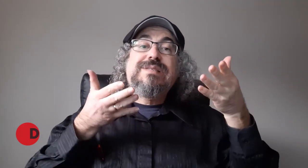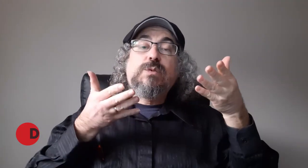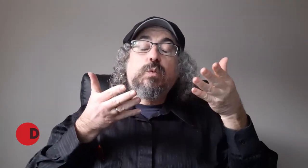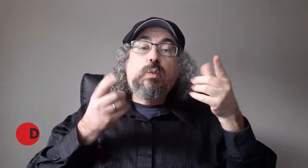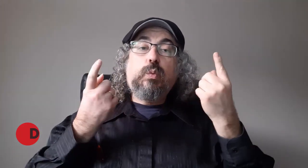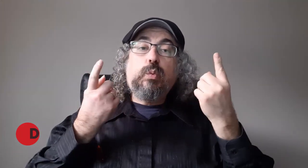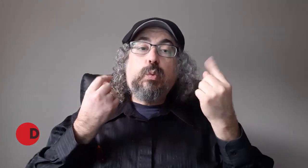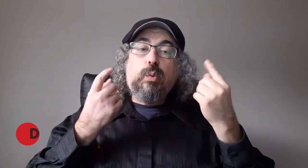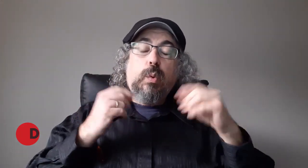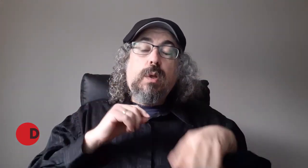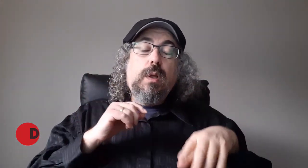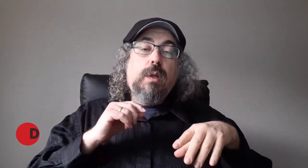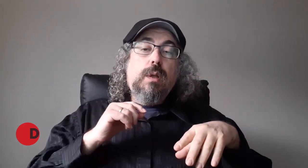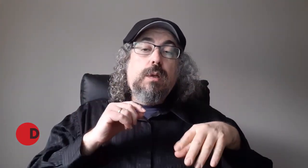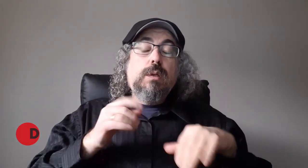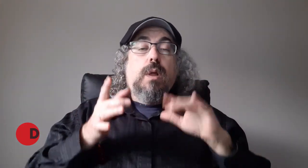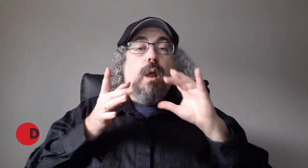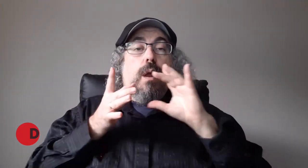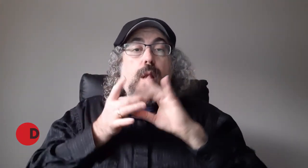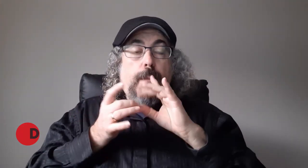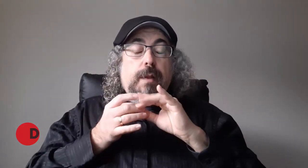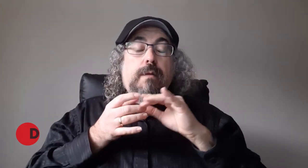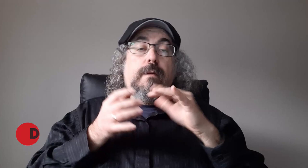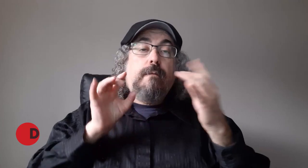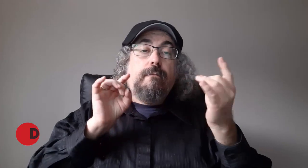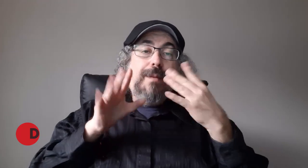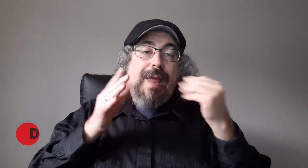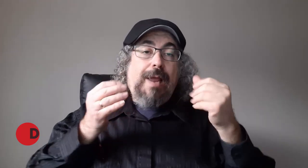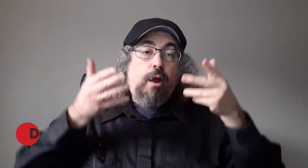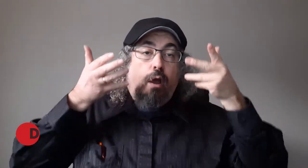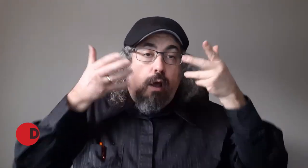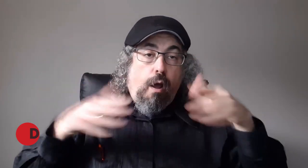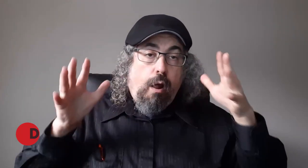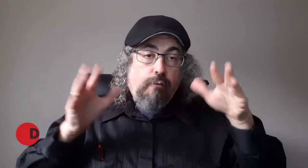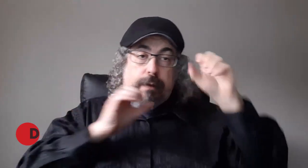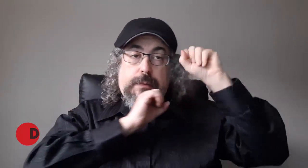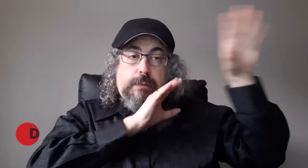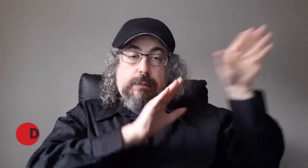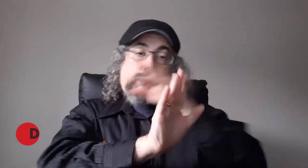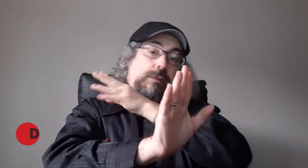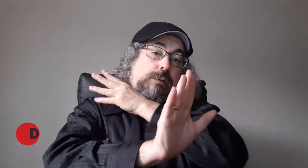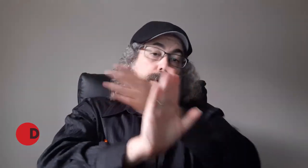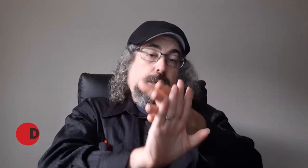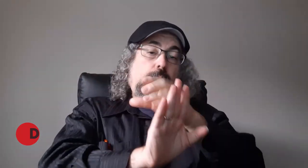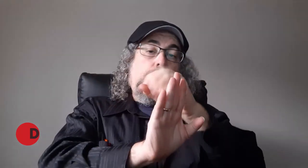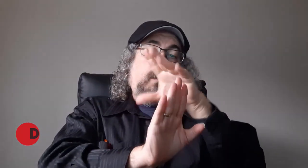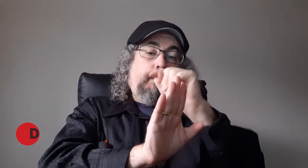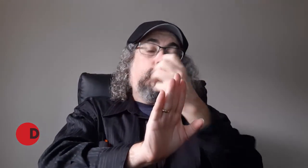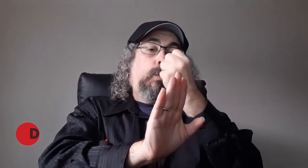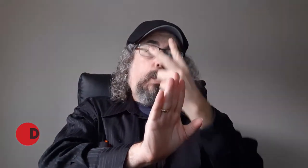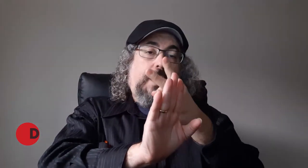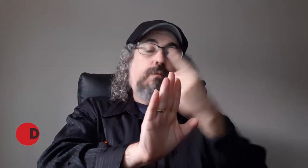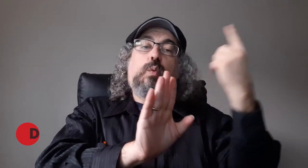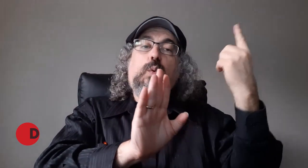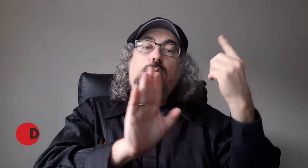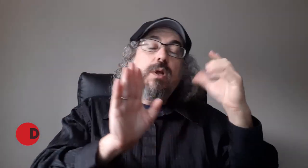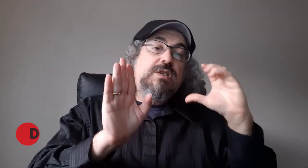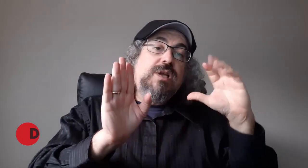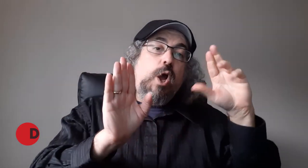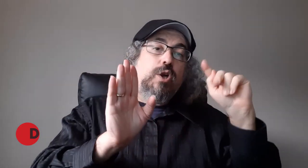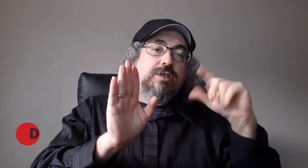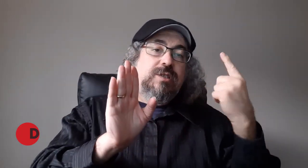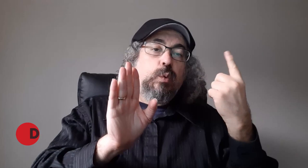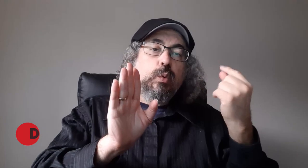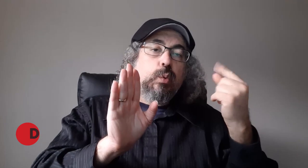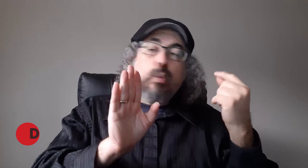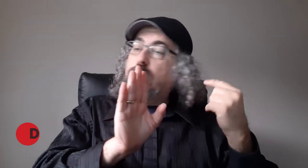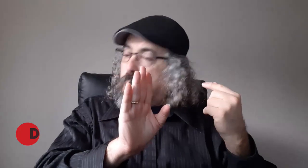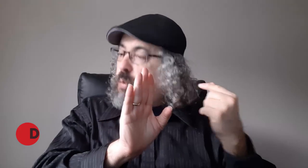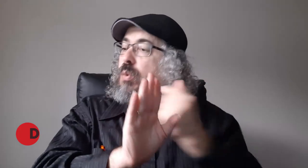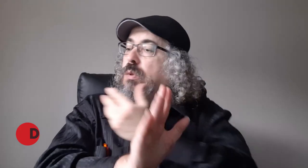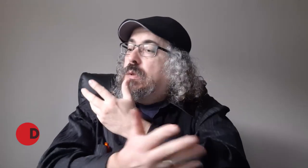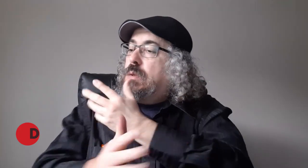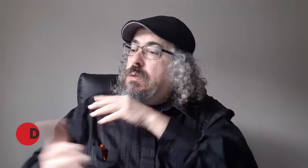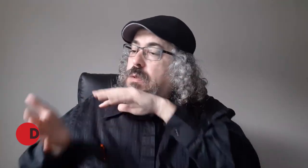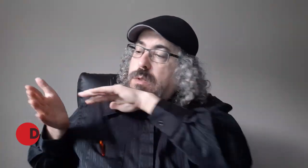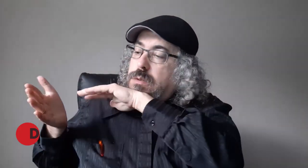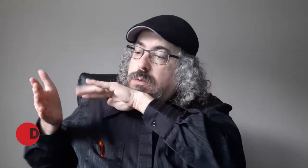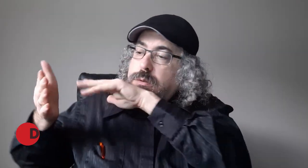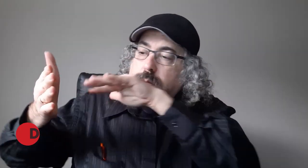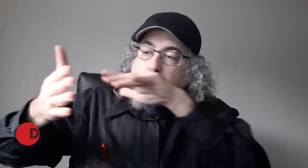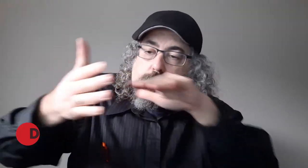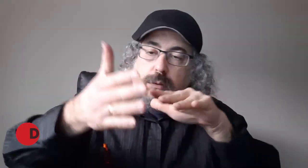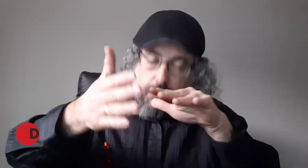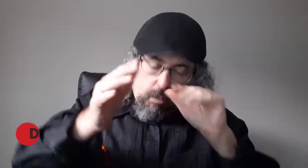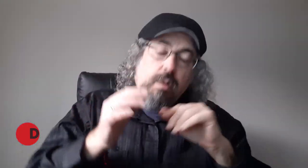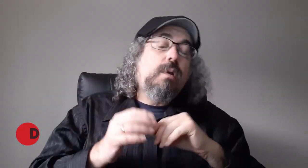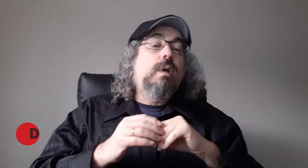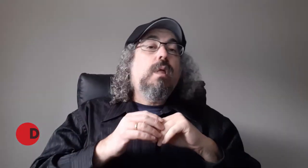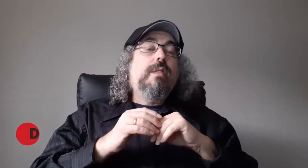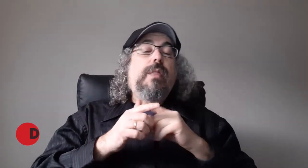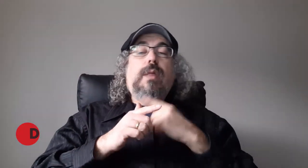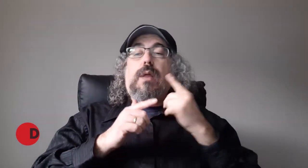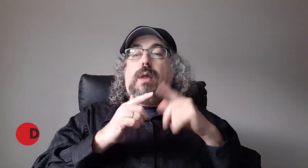What they will do next is study all the comments it has received so far